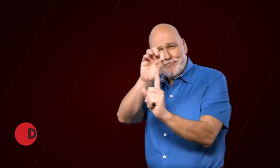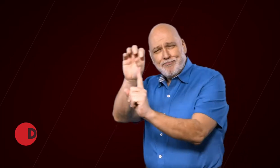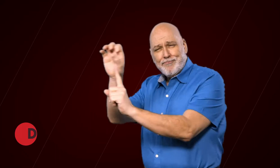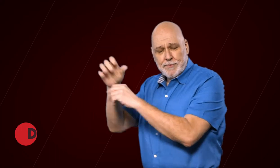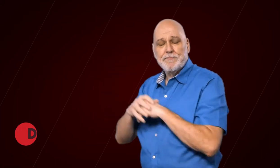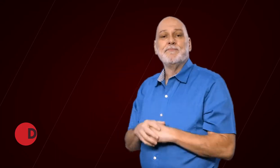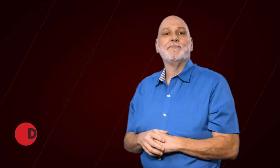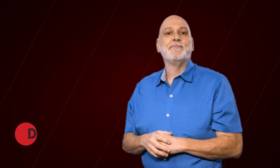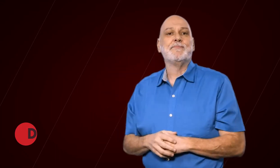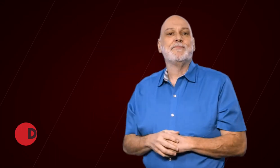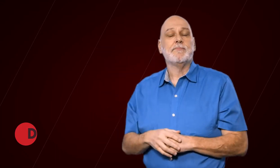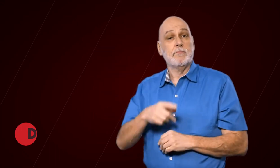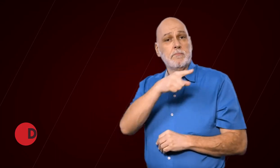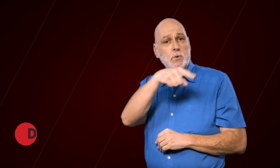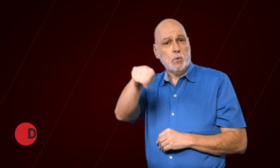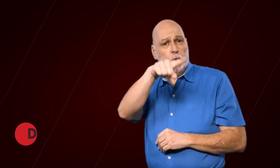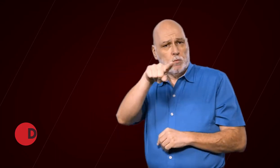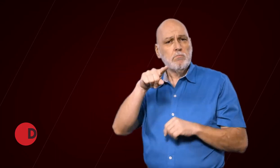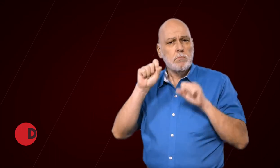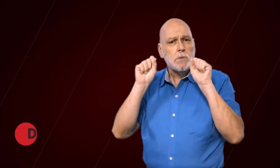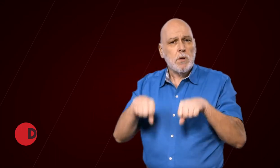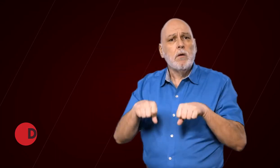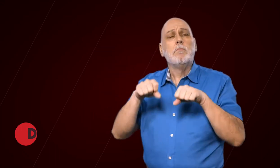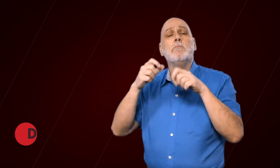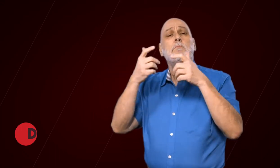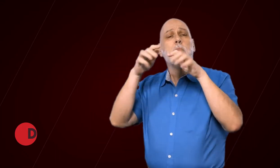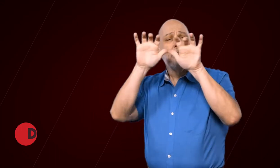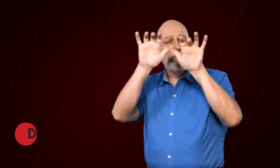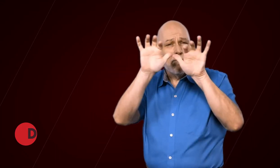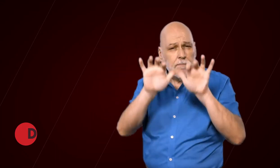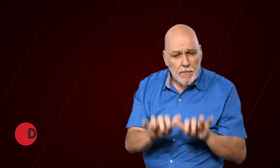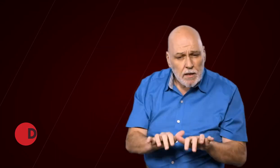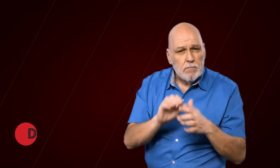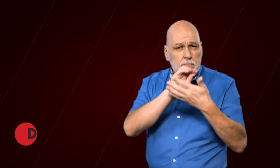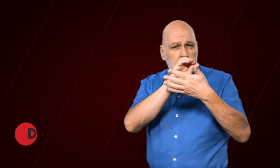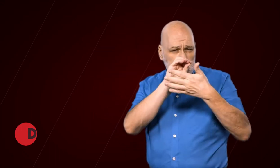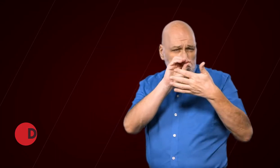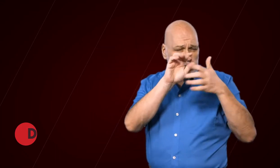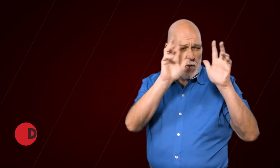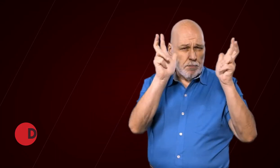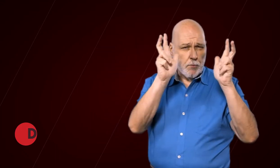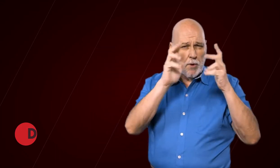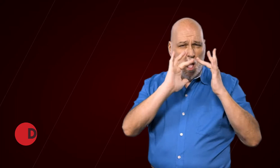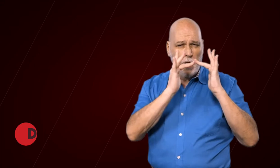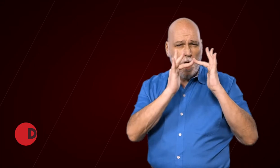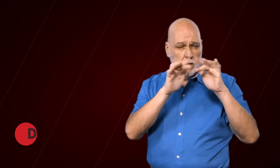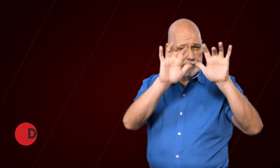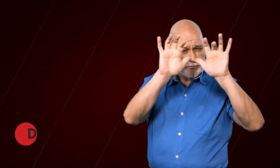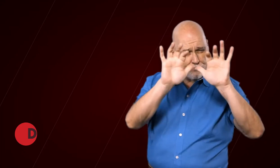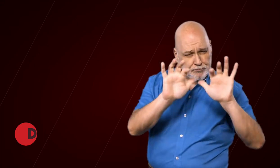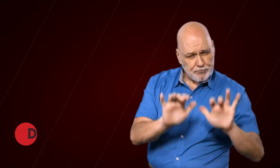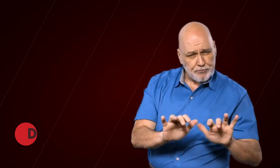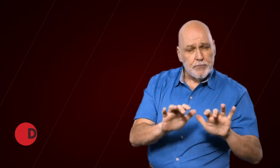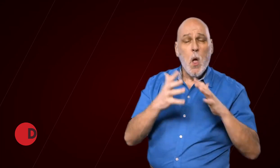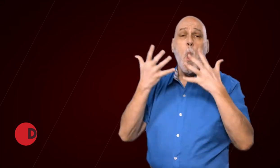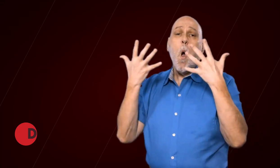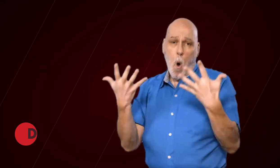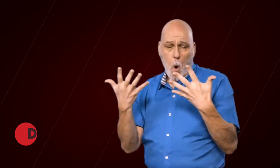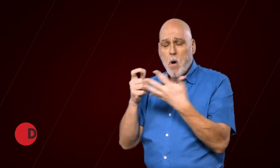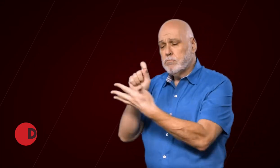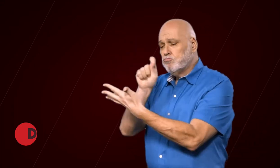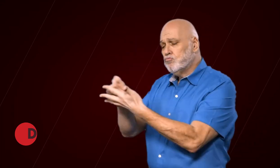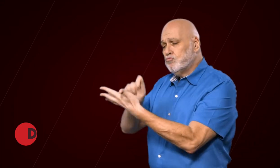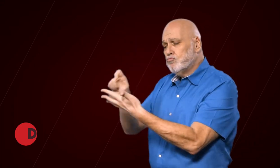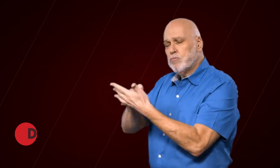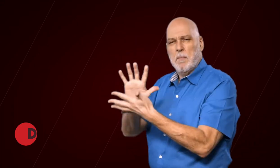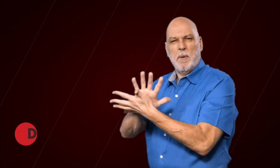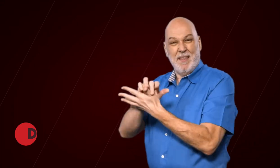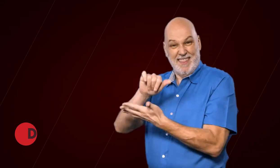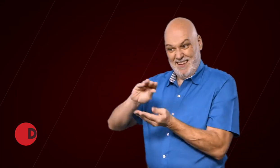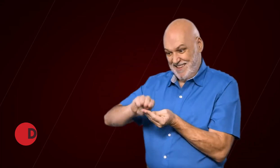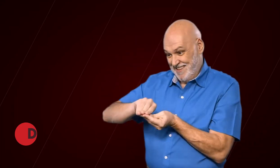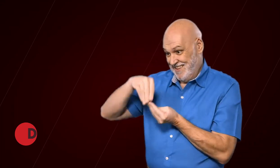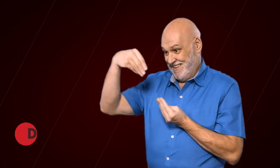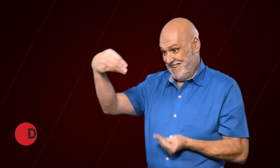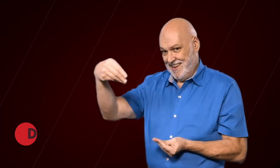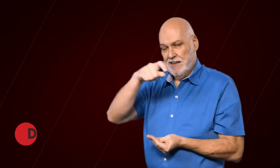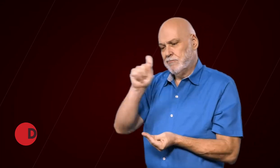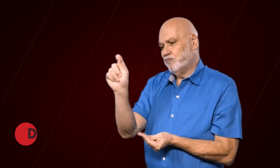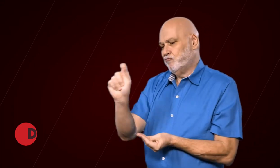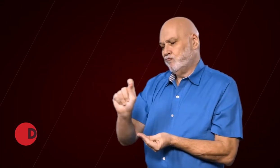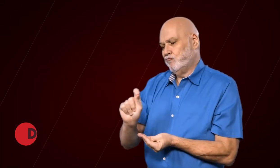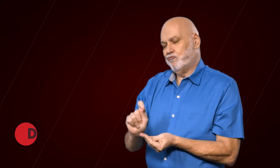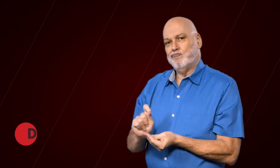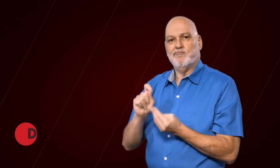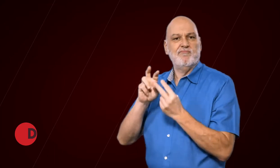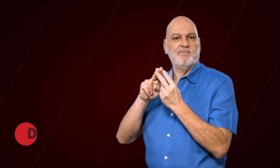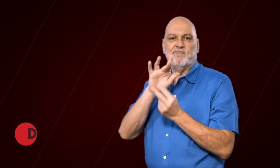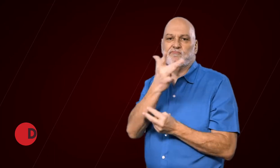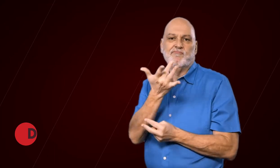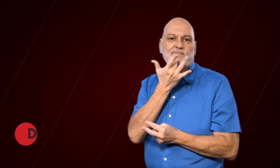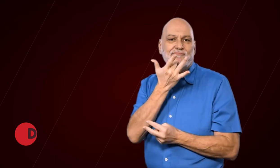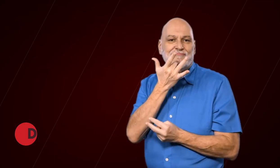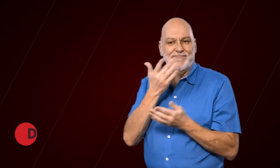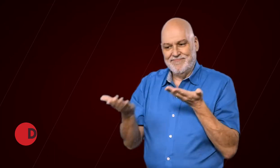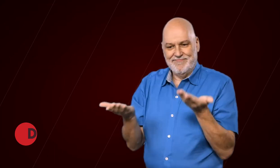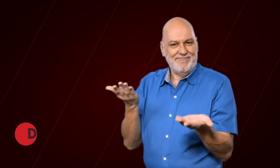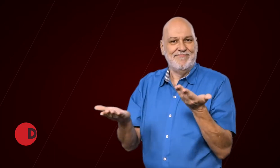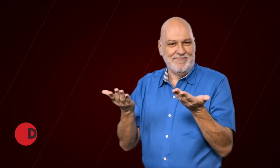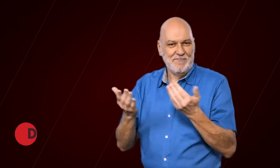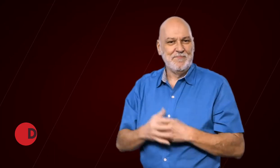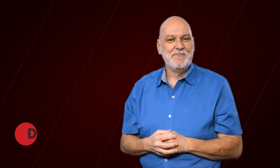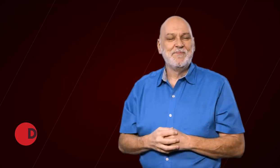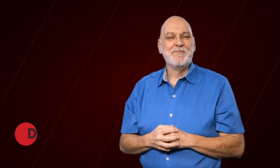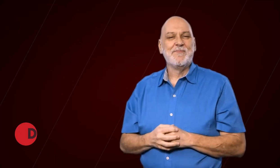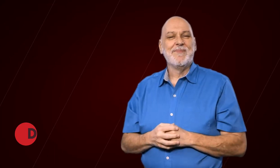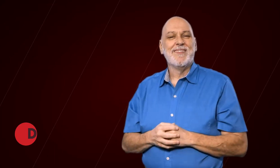You can fill out the questionnaire either online or on paper.